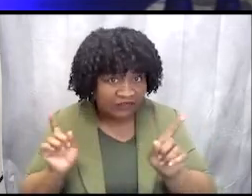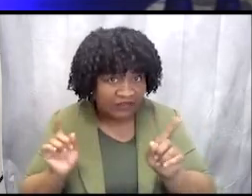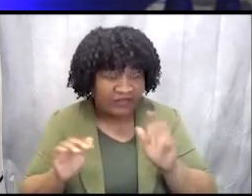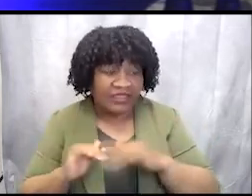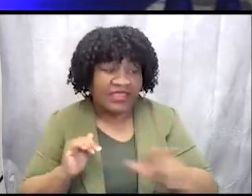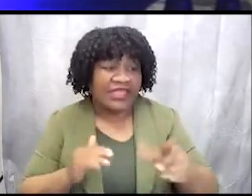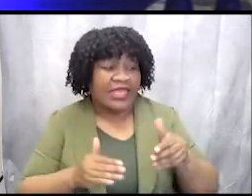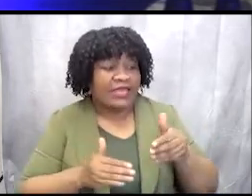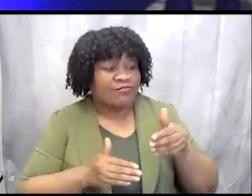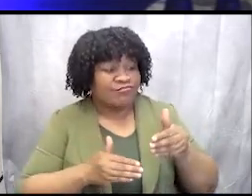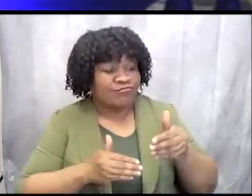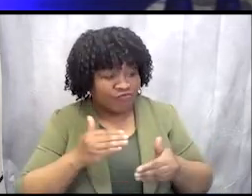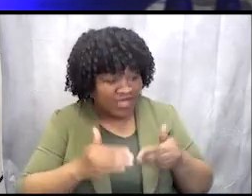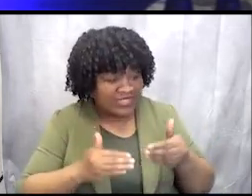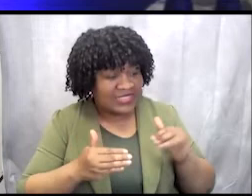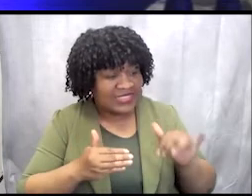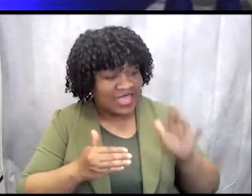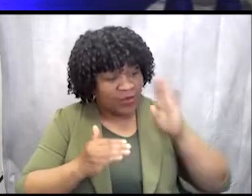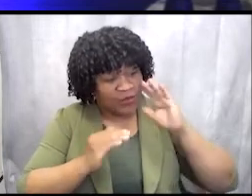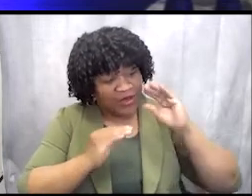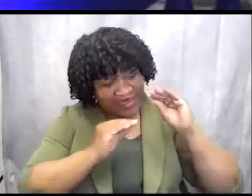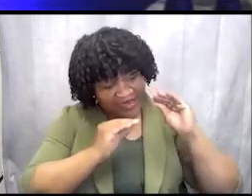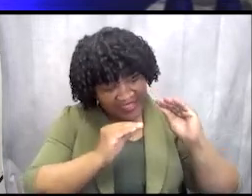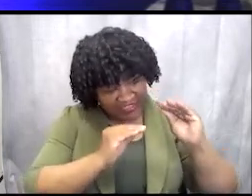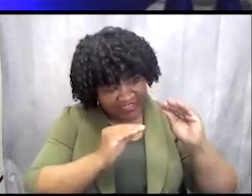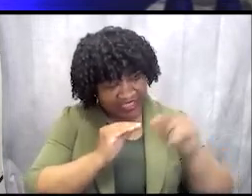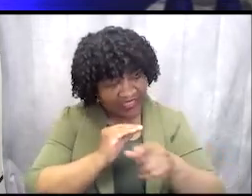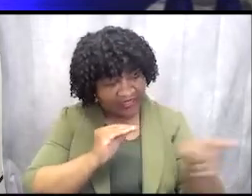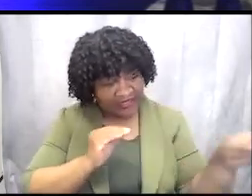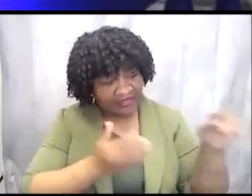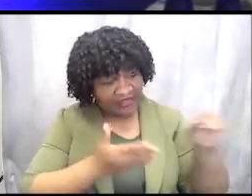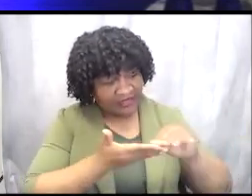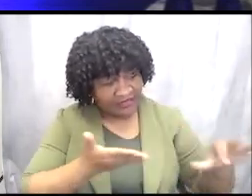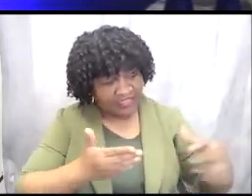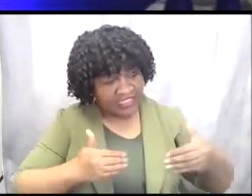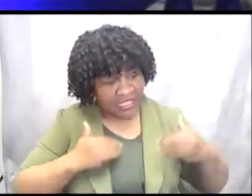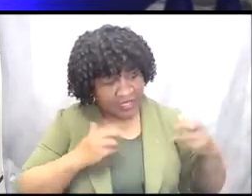than a process that is actually educating young people.